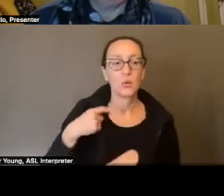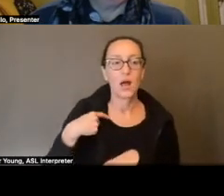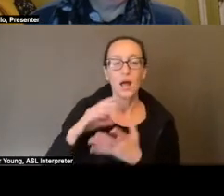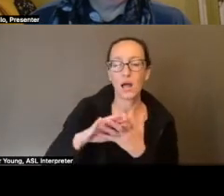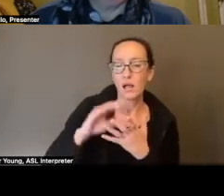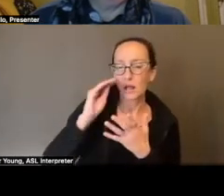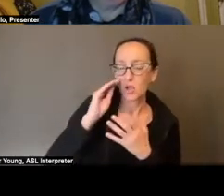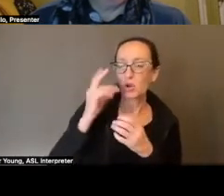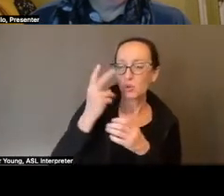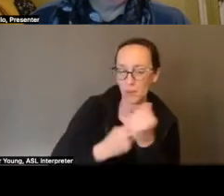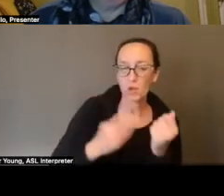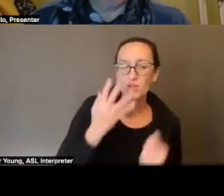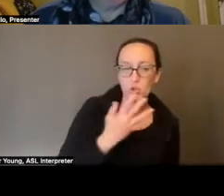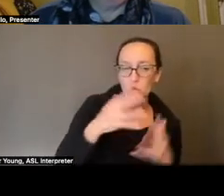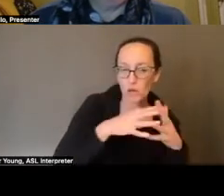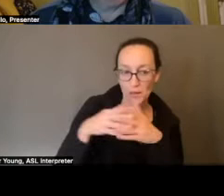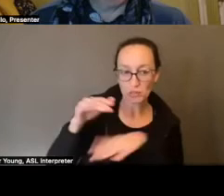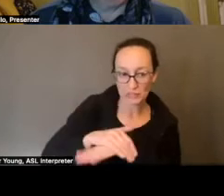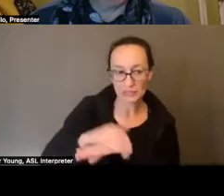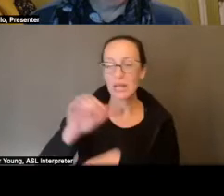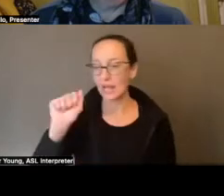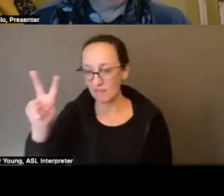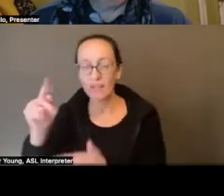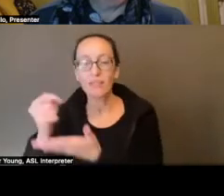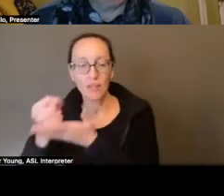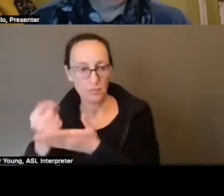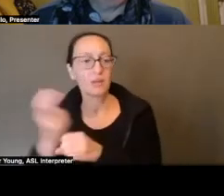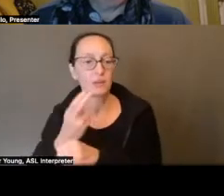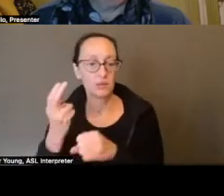I was mainstreamed all through school and college,